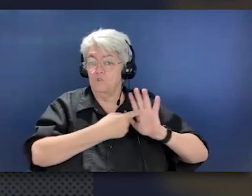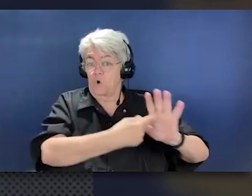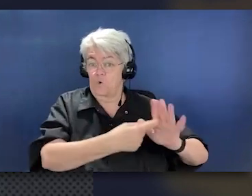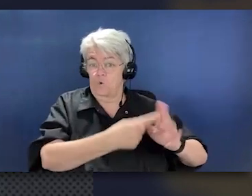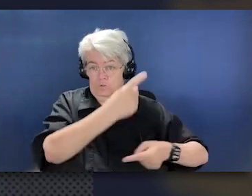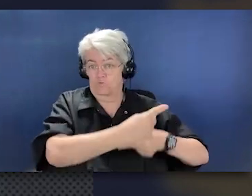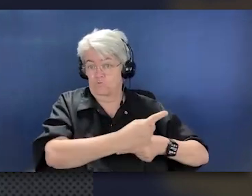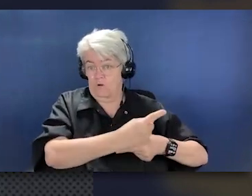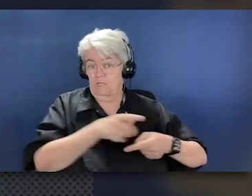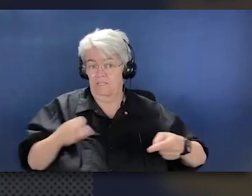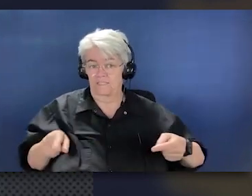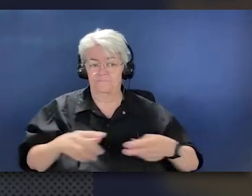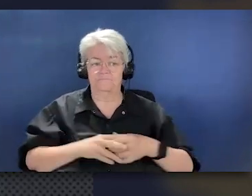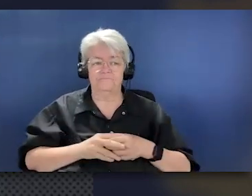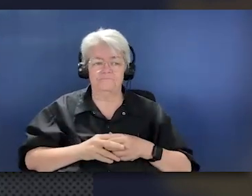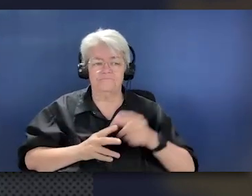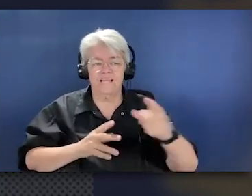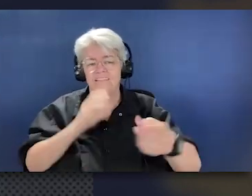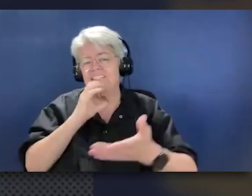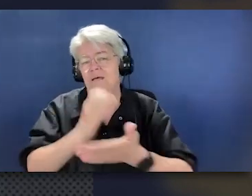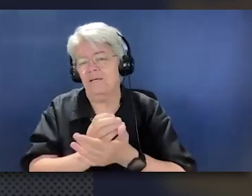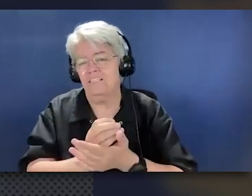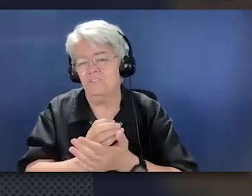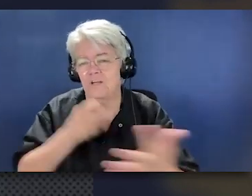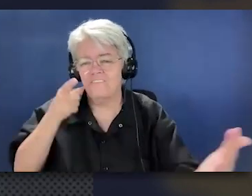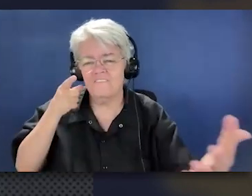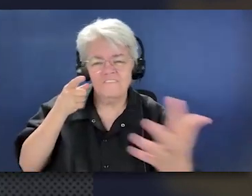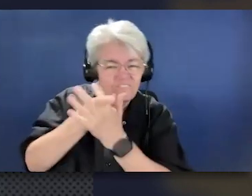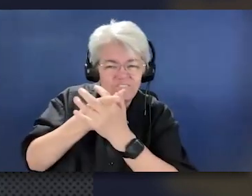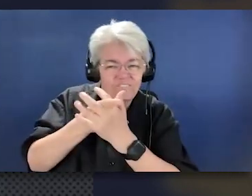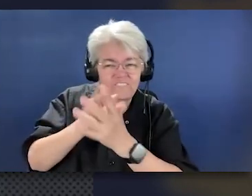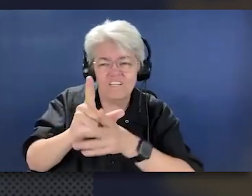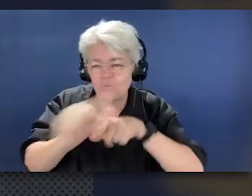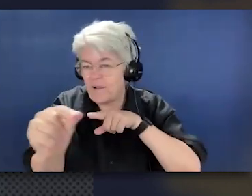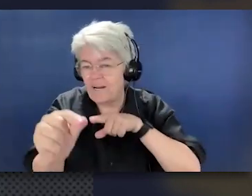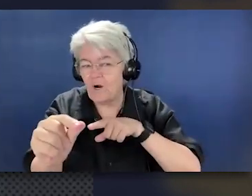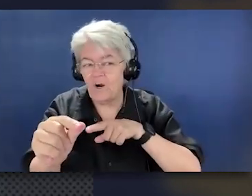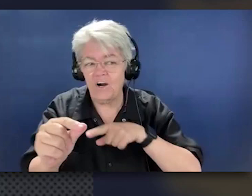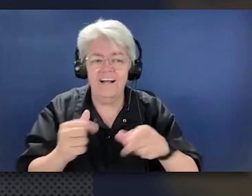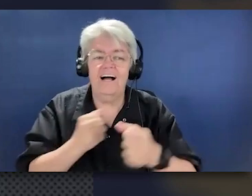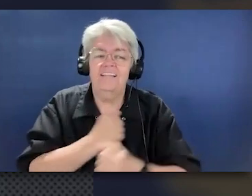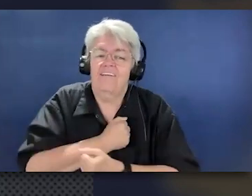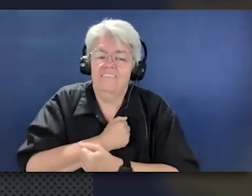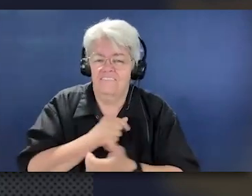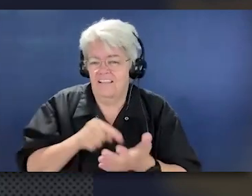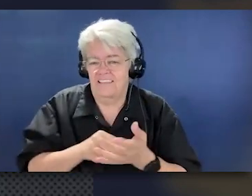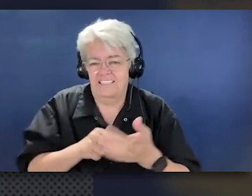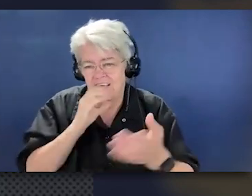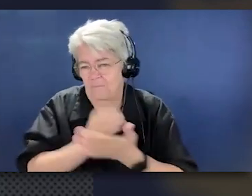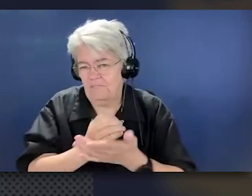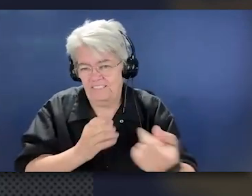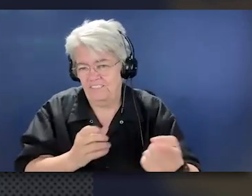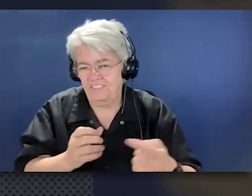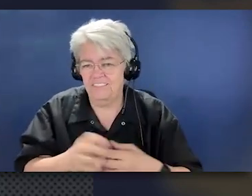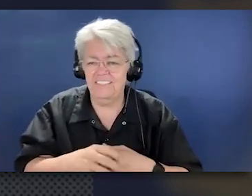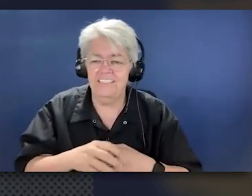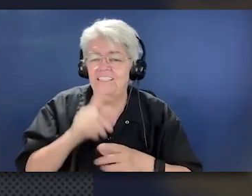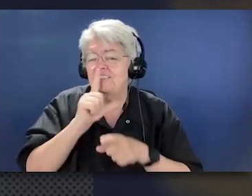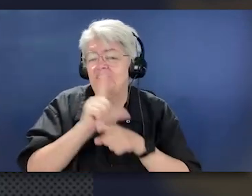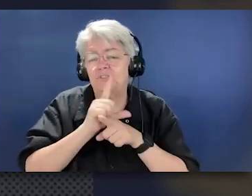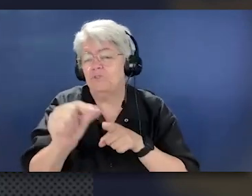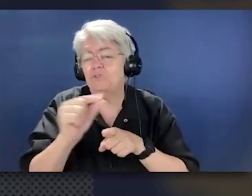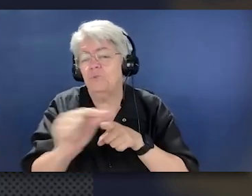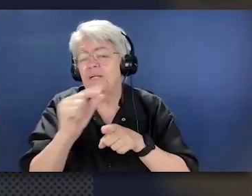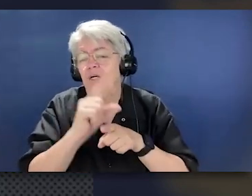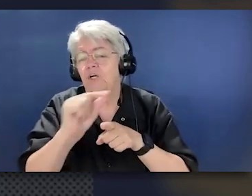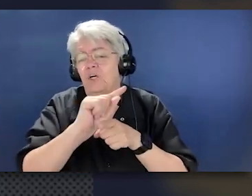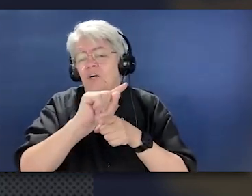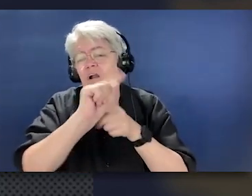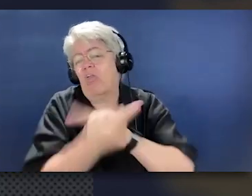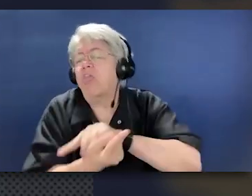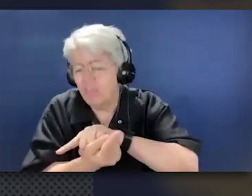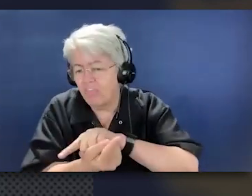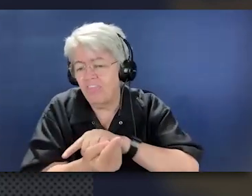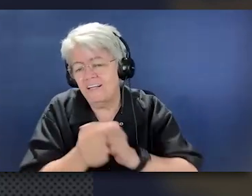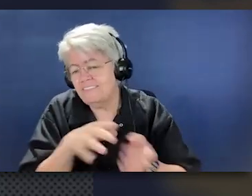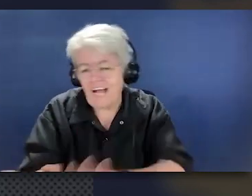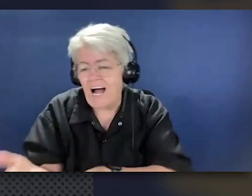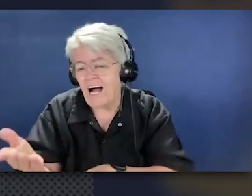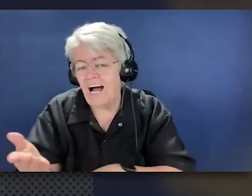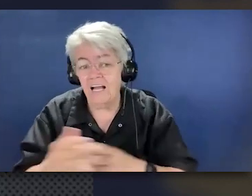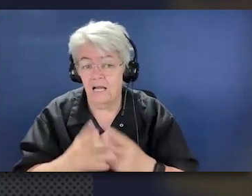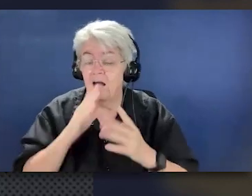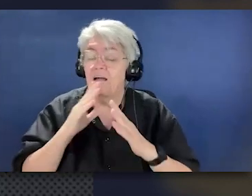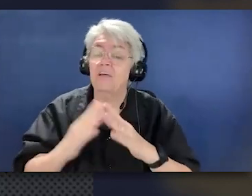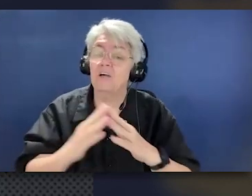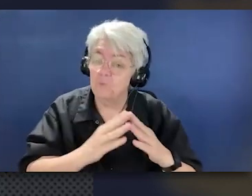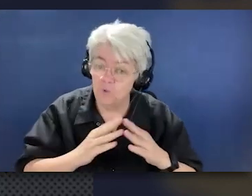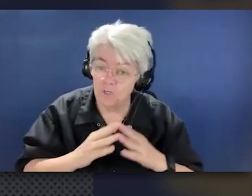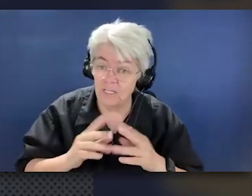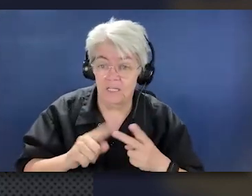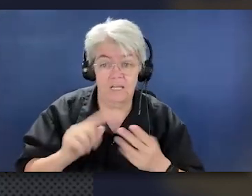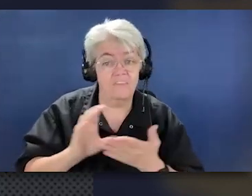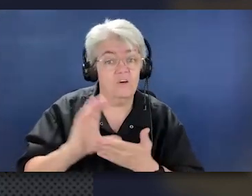I love this image. Alas, poor Twitter. The community and the curriculum end up becoming